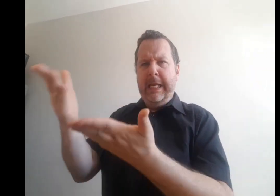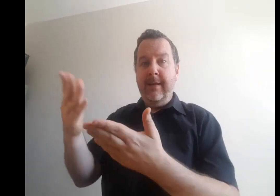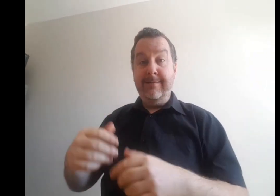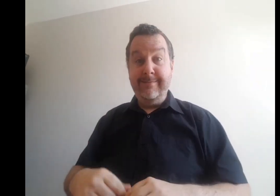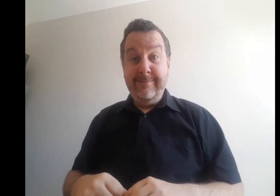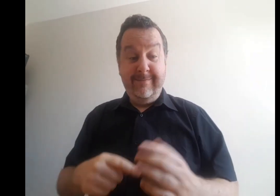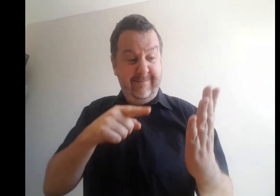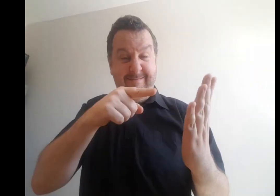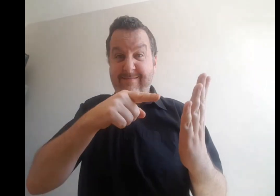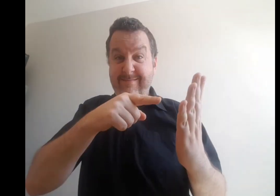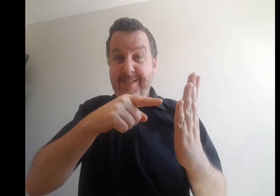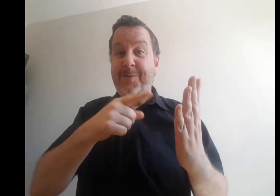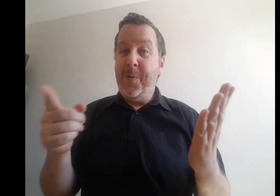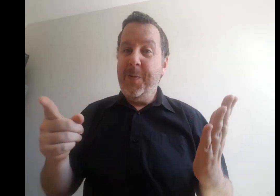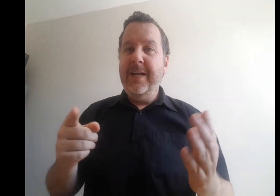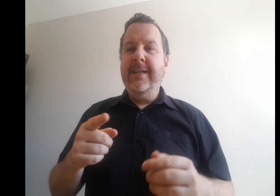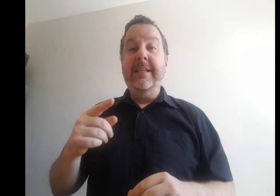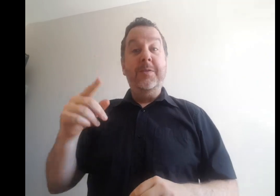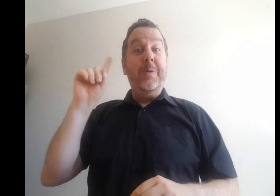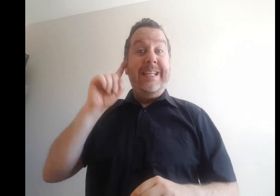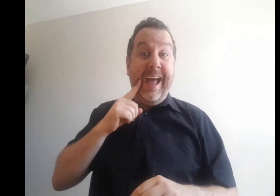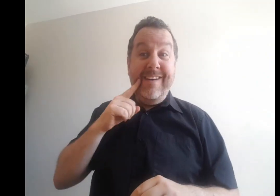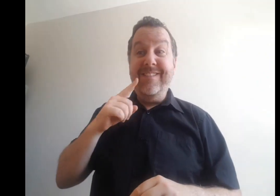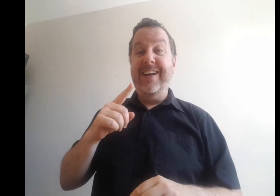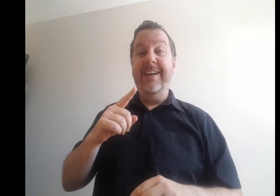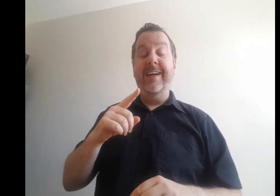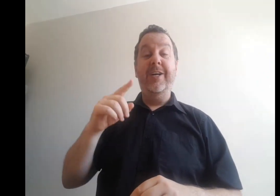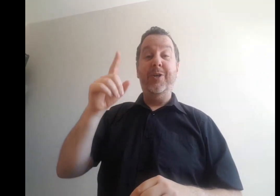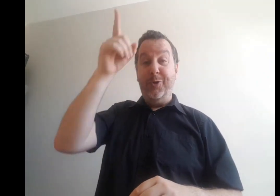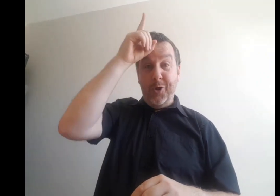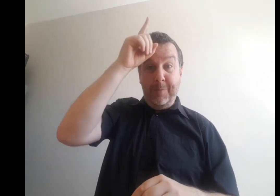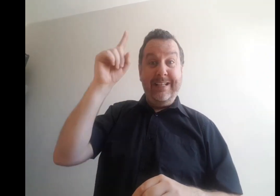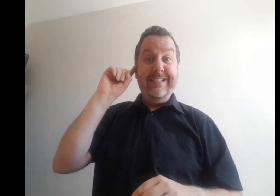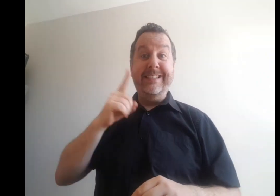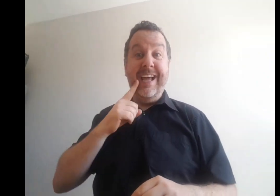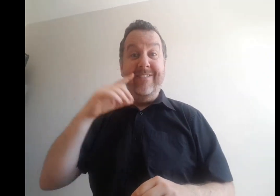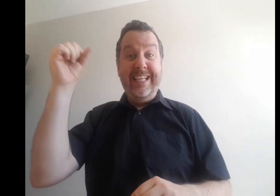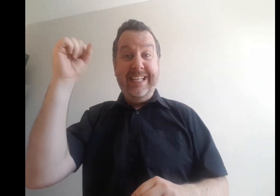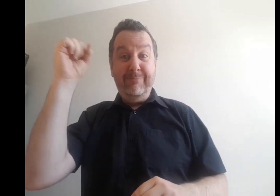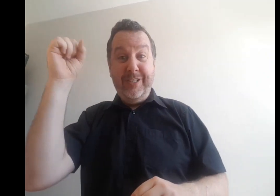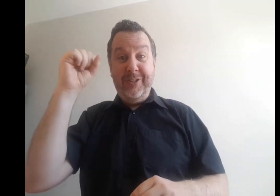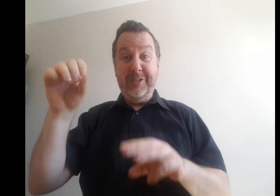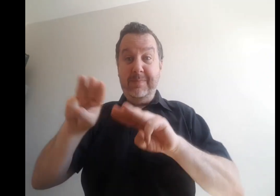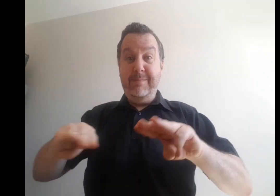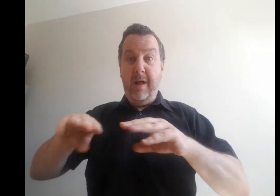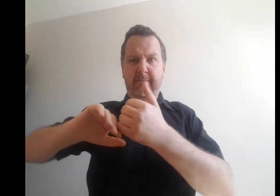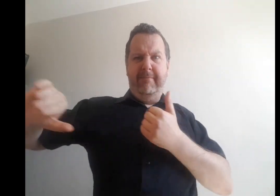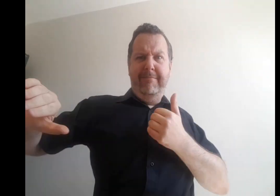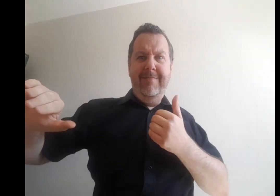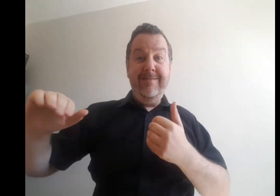So obviously, being deaf wasn't enough to unify deaf Germans and deaf Britons for Maginn.